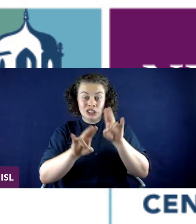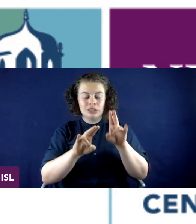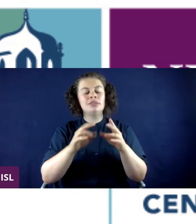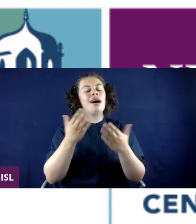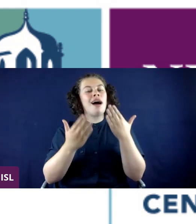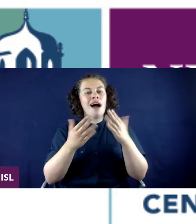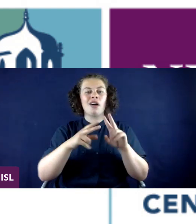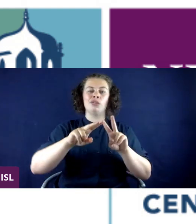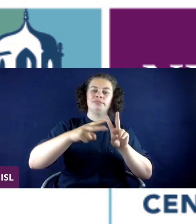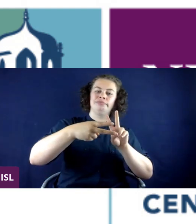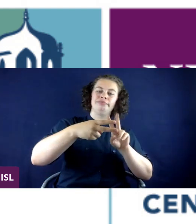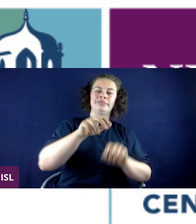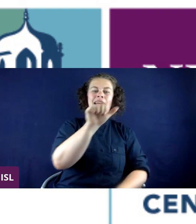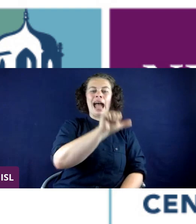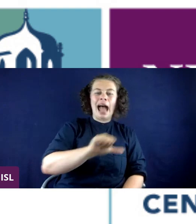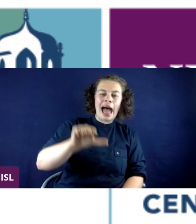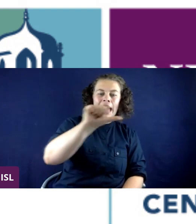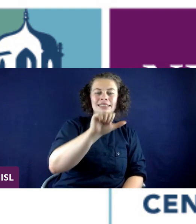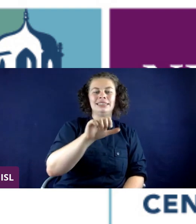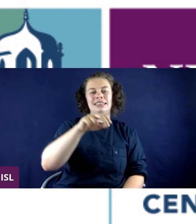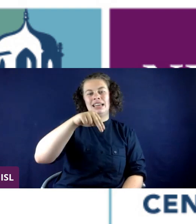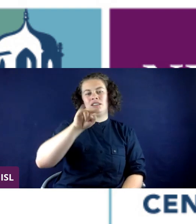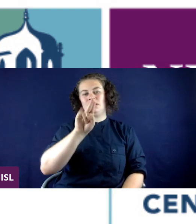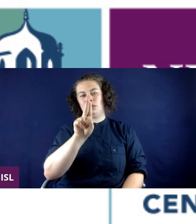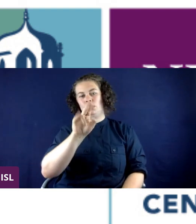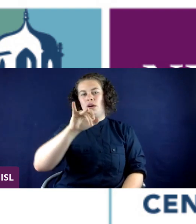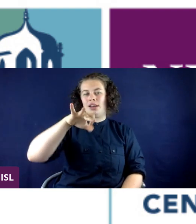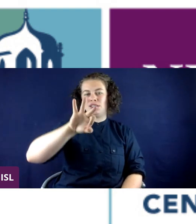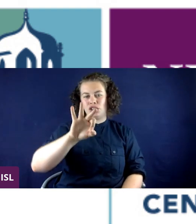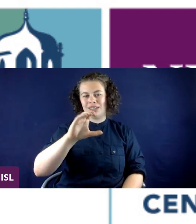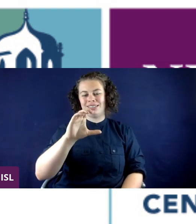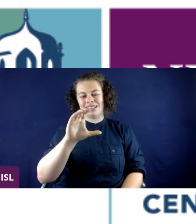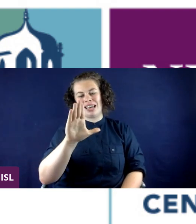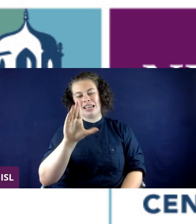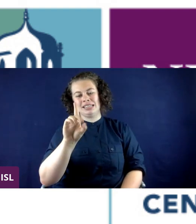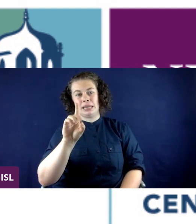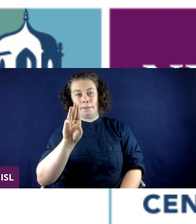Tweet using the hashtag disability culture Q&A.